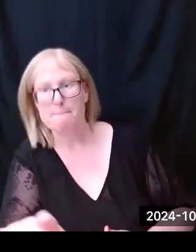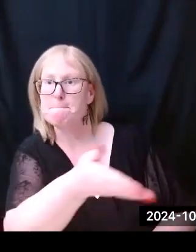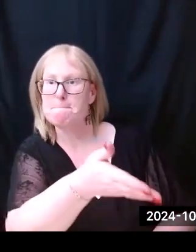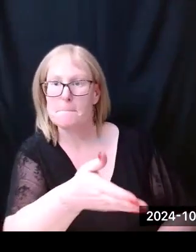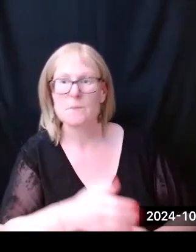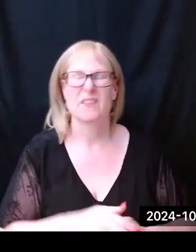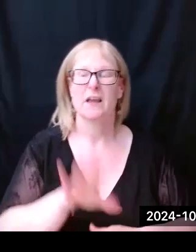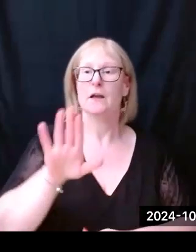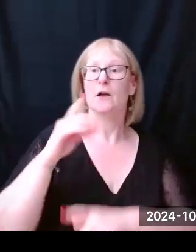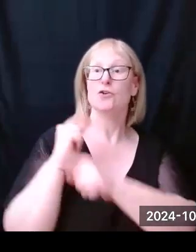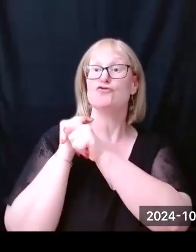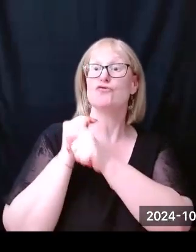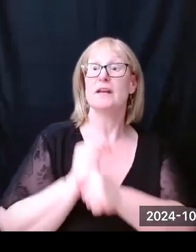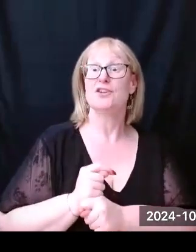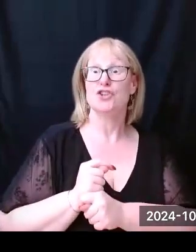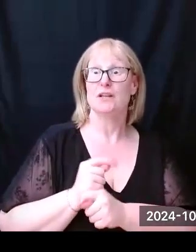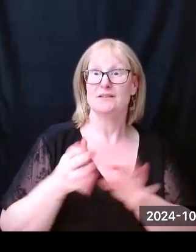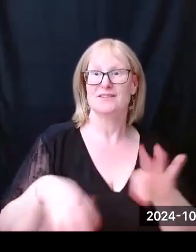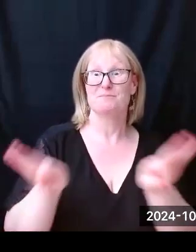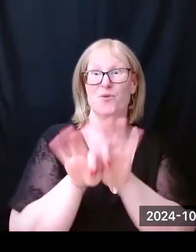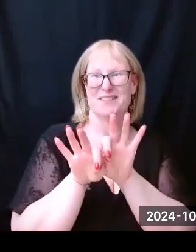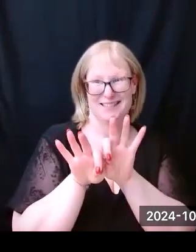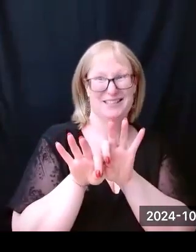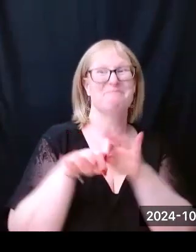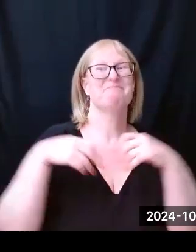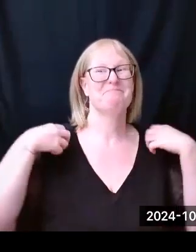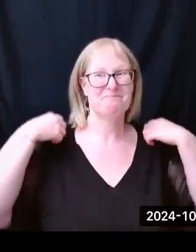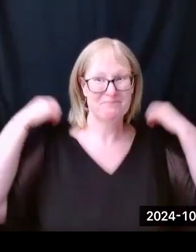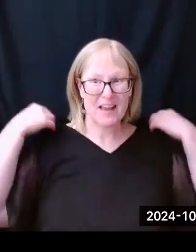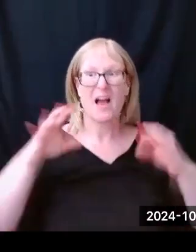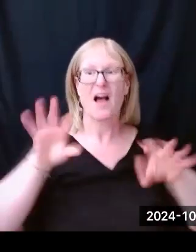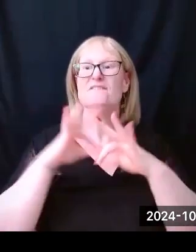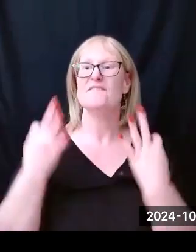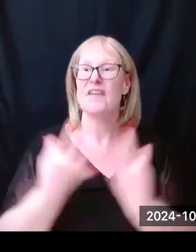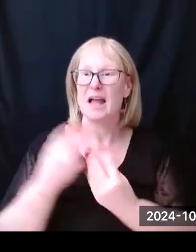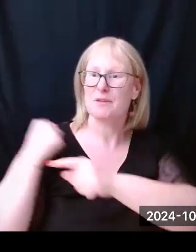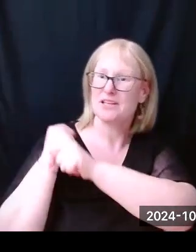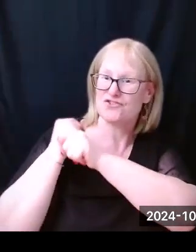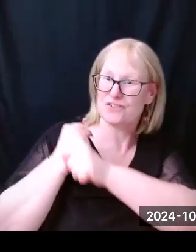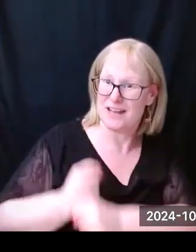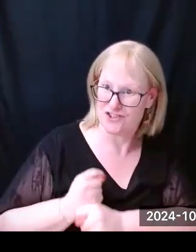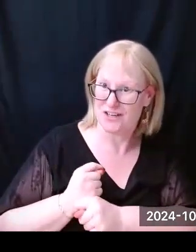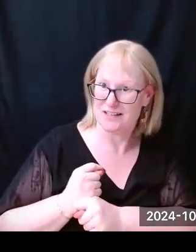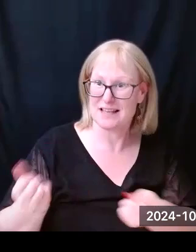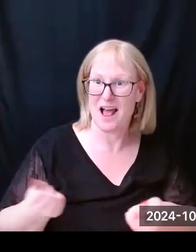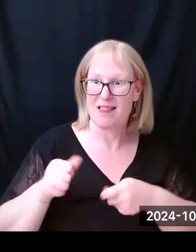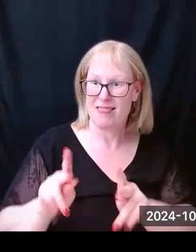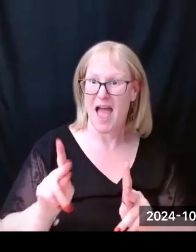Traditions are so important. Family traditions give kids that sense of connection and